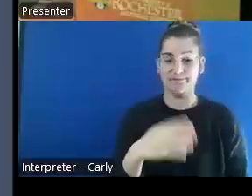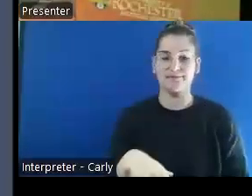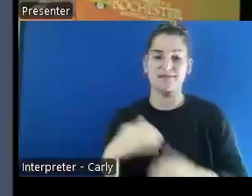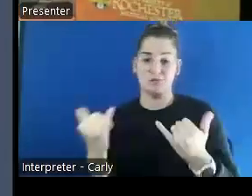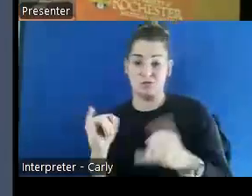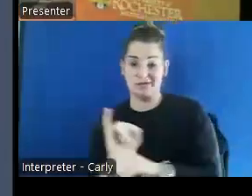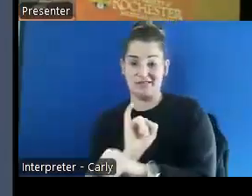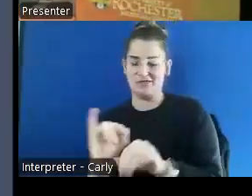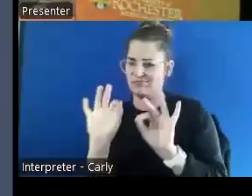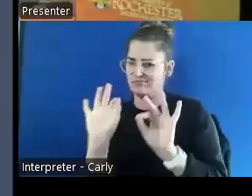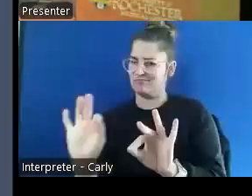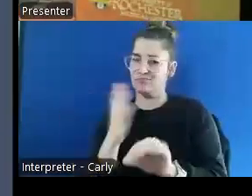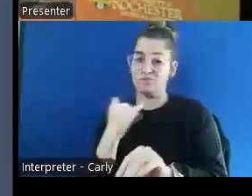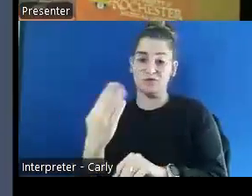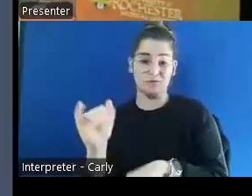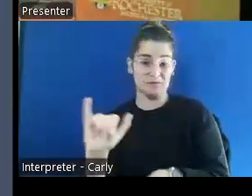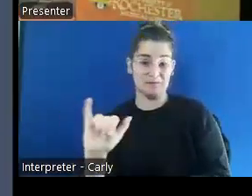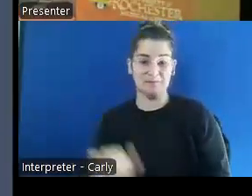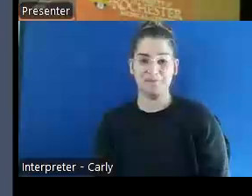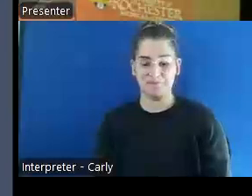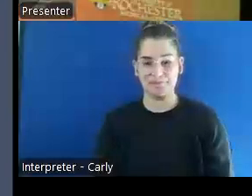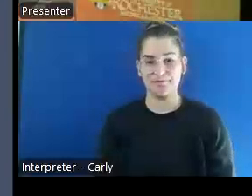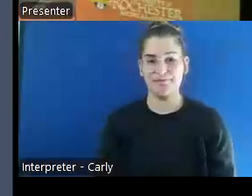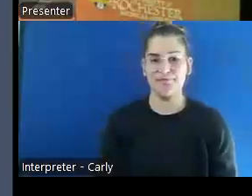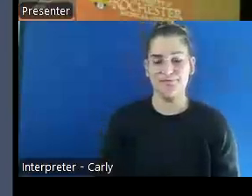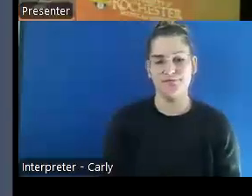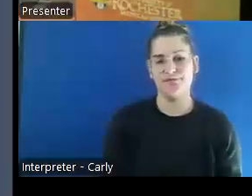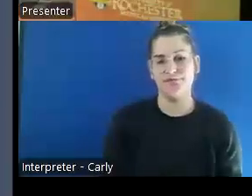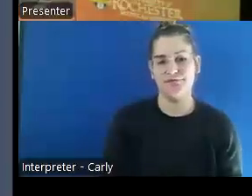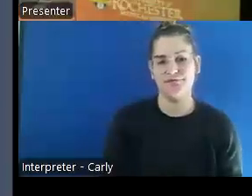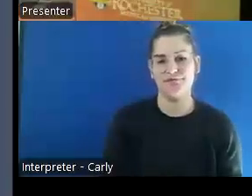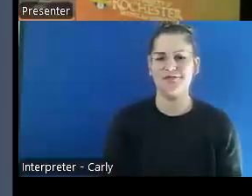really well too um so where does the little small Primary Care office fit into this whole